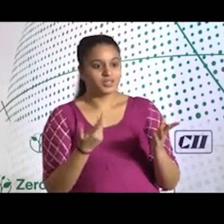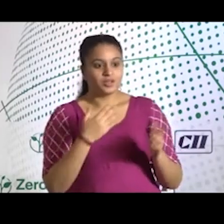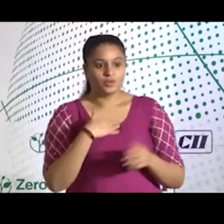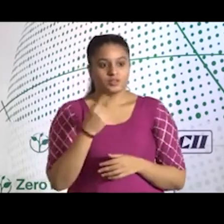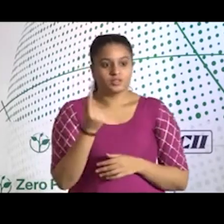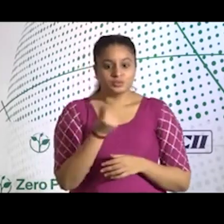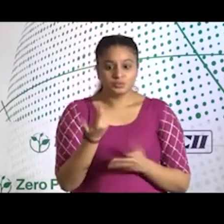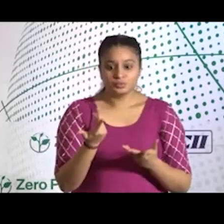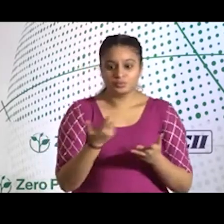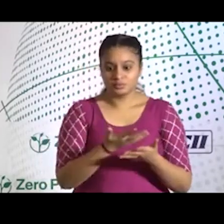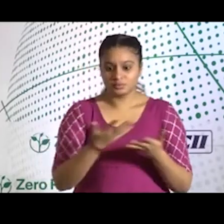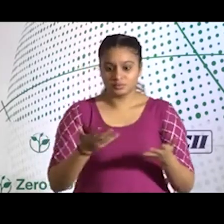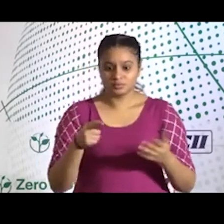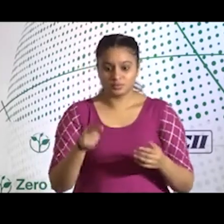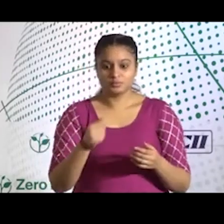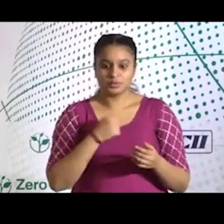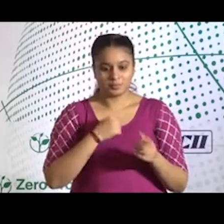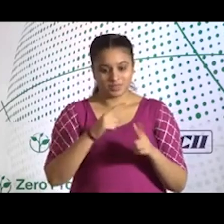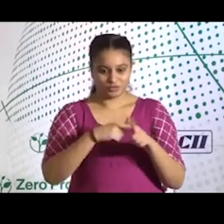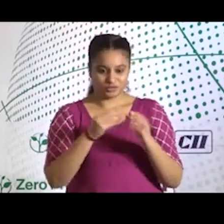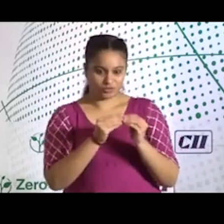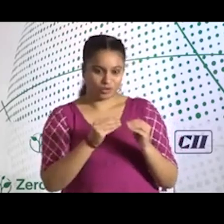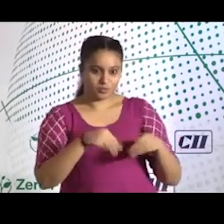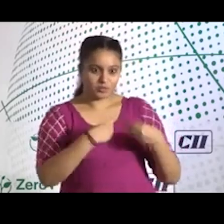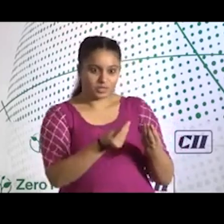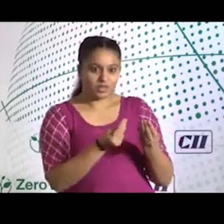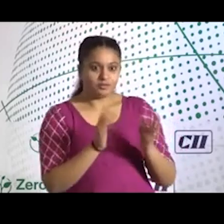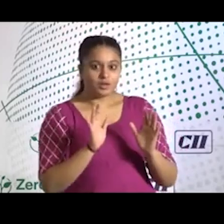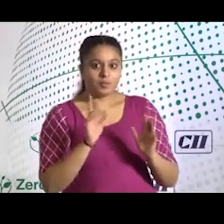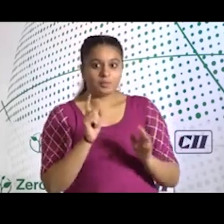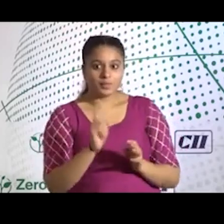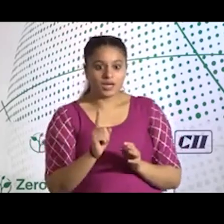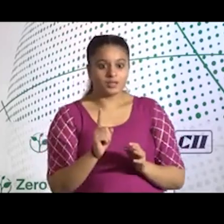and we train and hire, but not from the campuses.